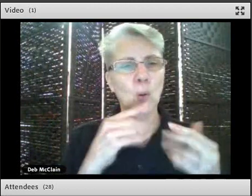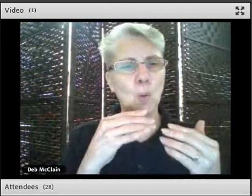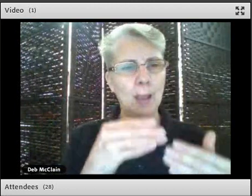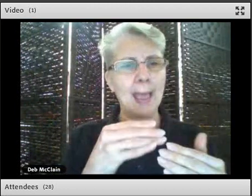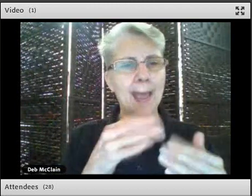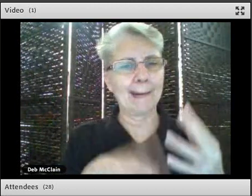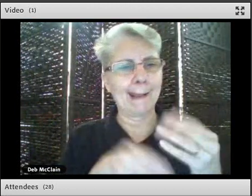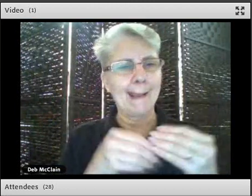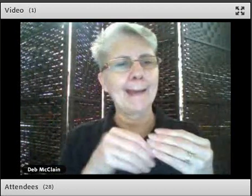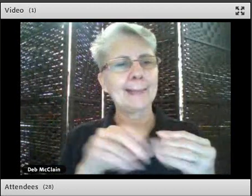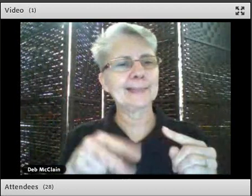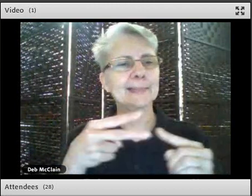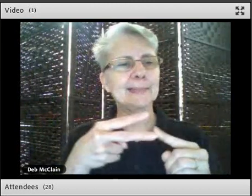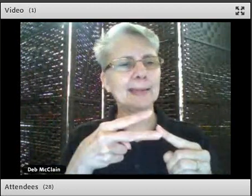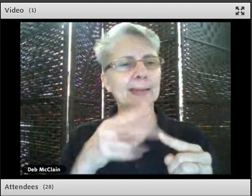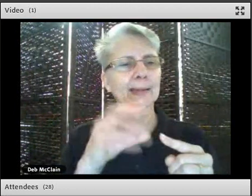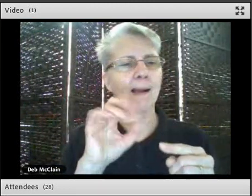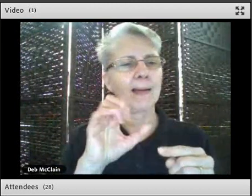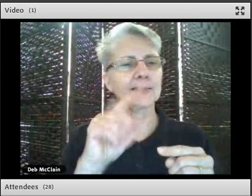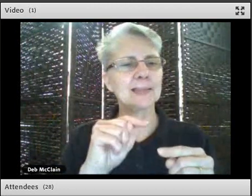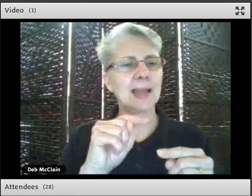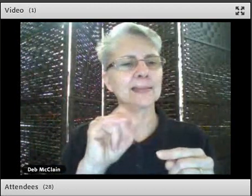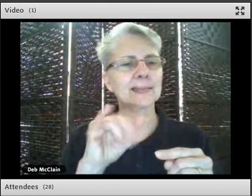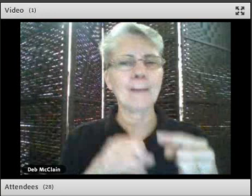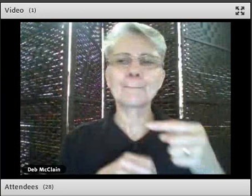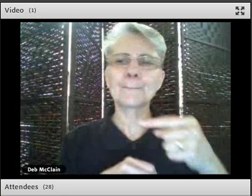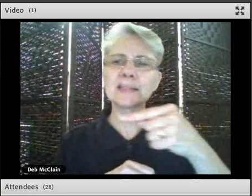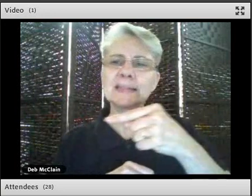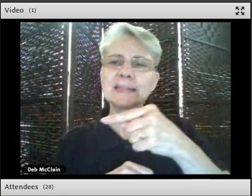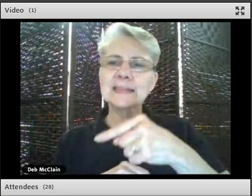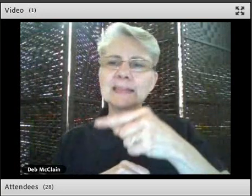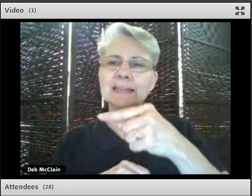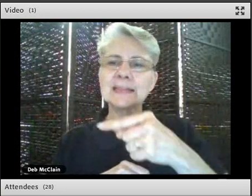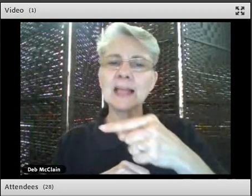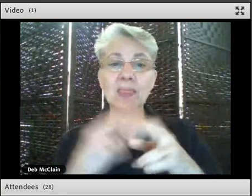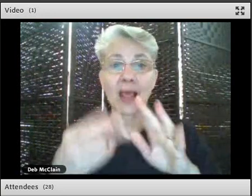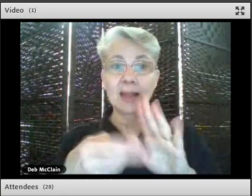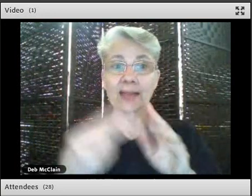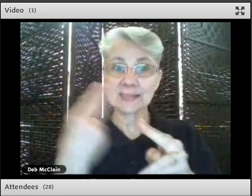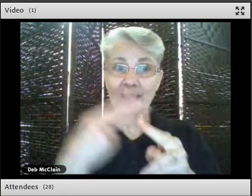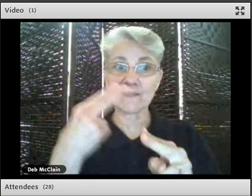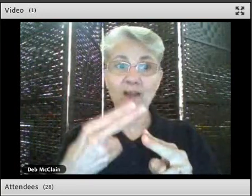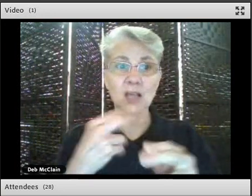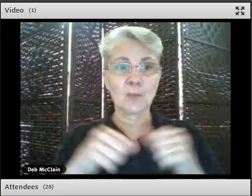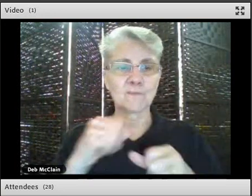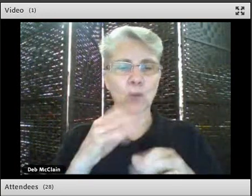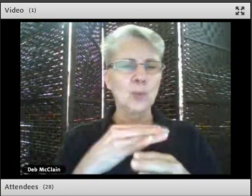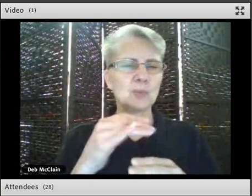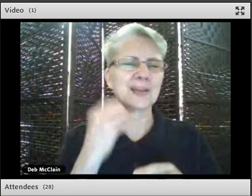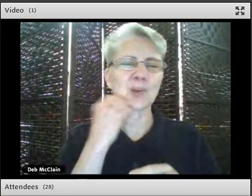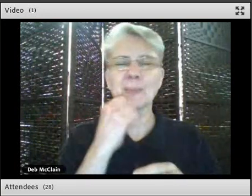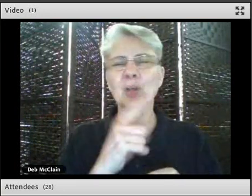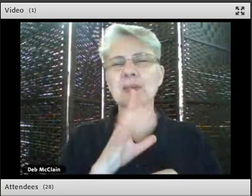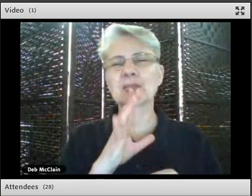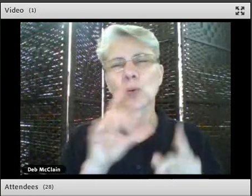Usually it's just going to be spoken word. Again, this will be supplied by that macro that I was talking about earlier.